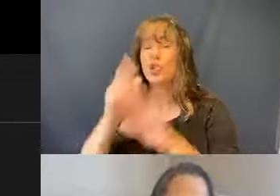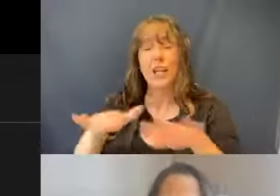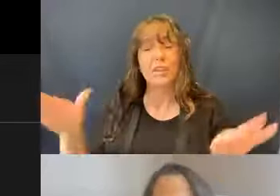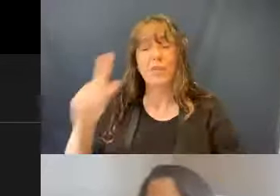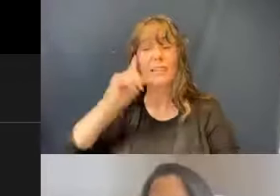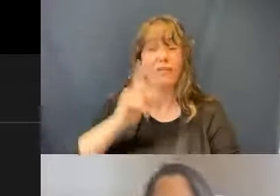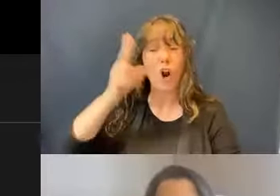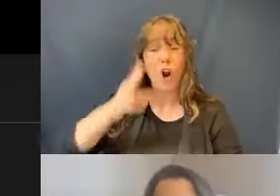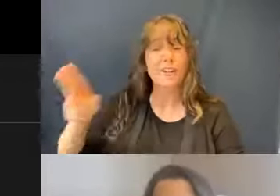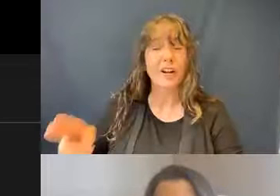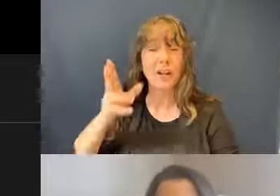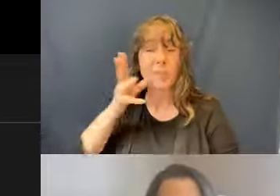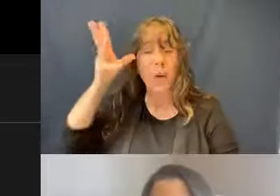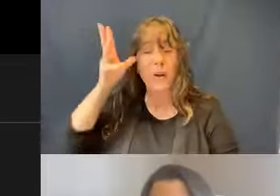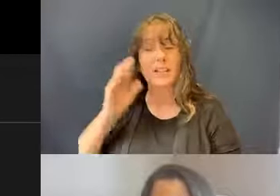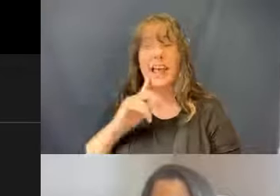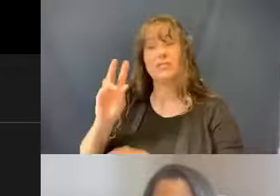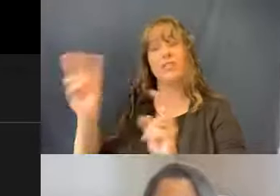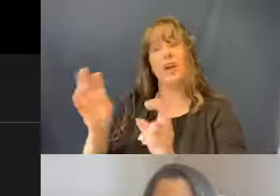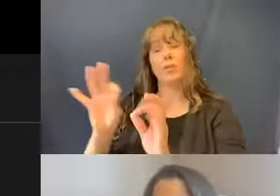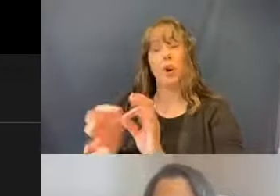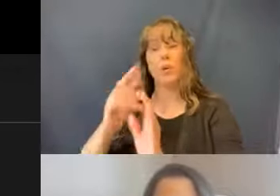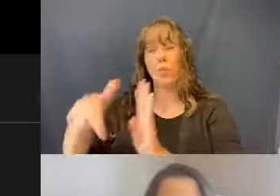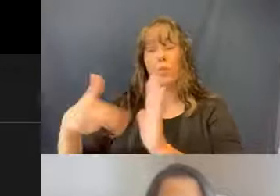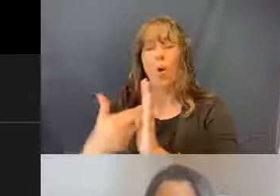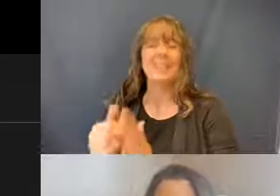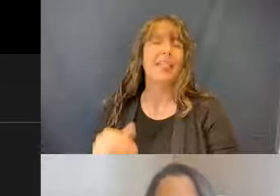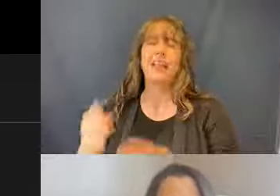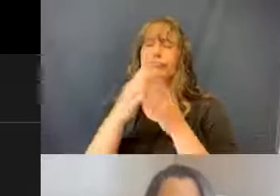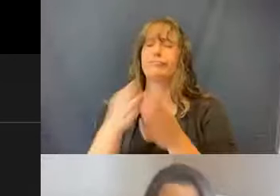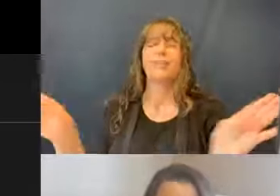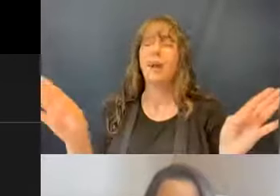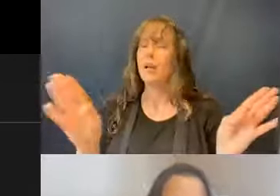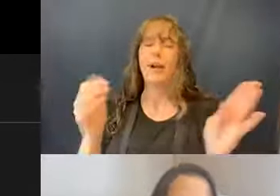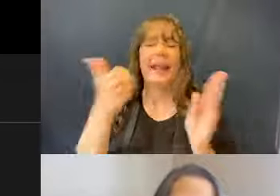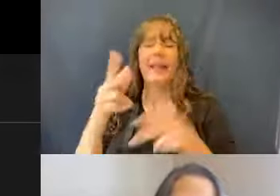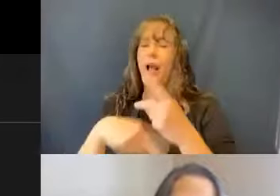This is kind of across the board for language interpreting from foreign languages to hard